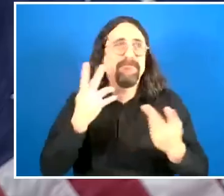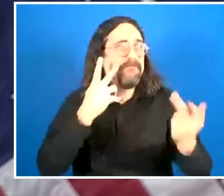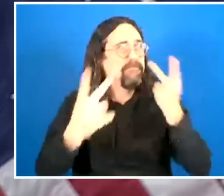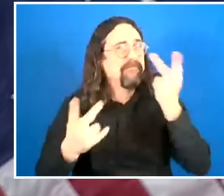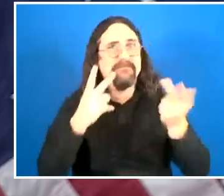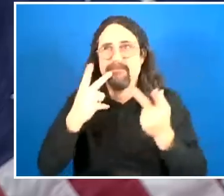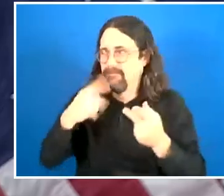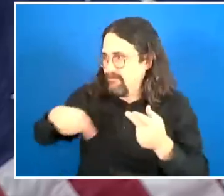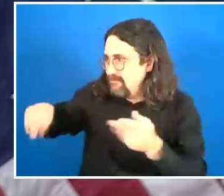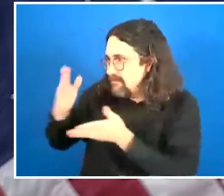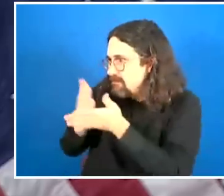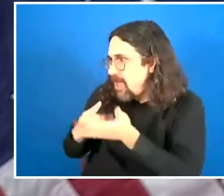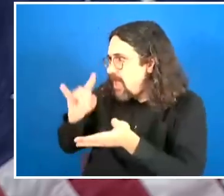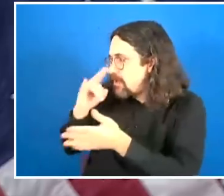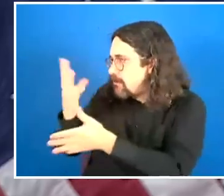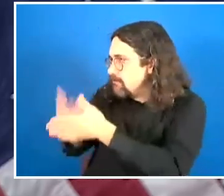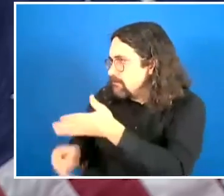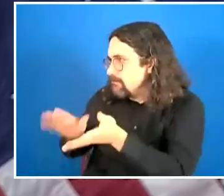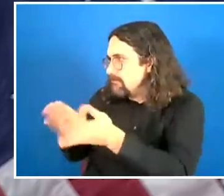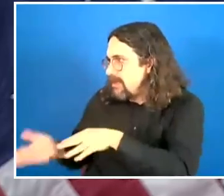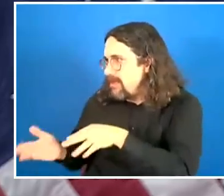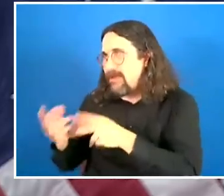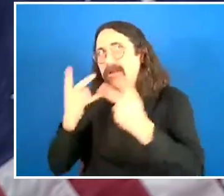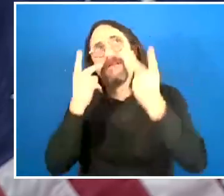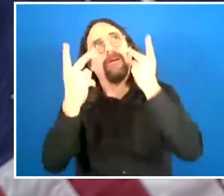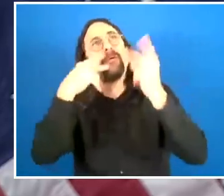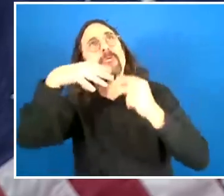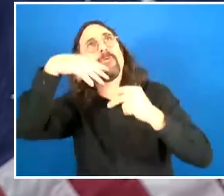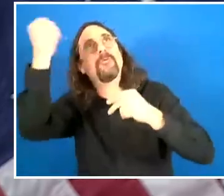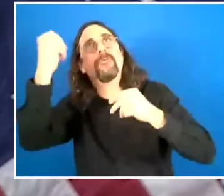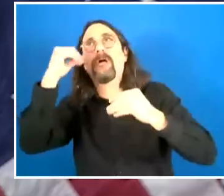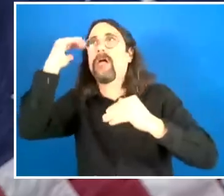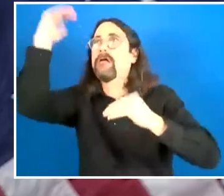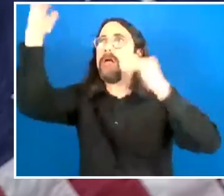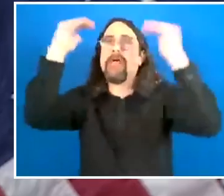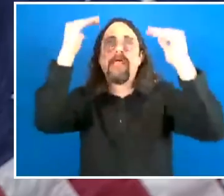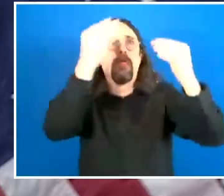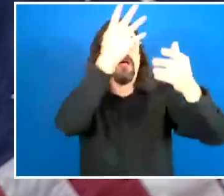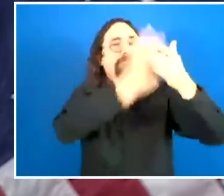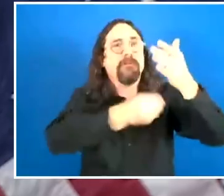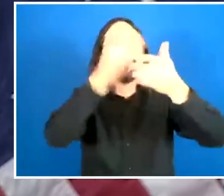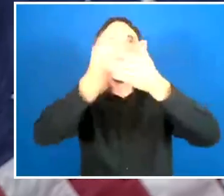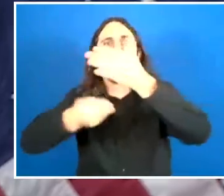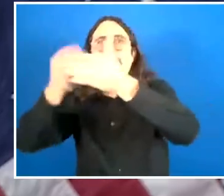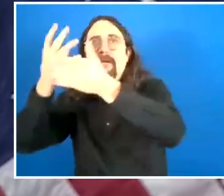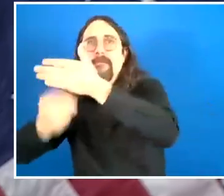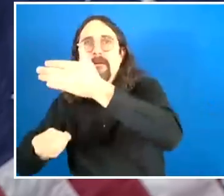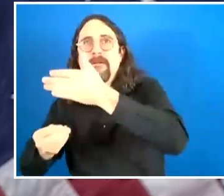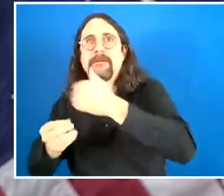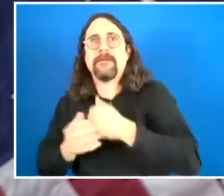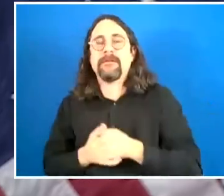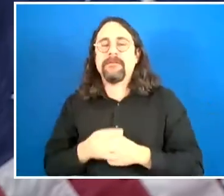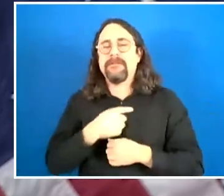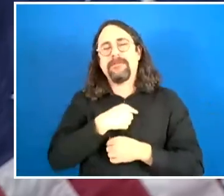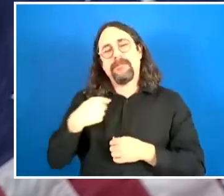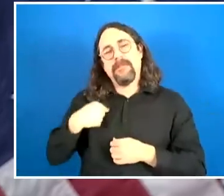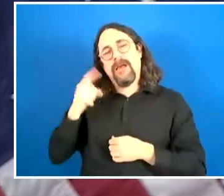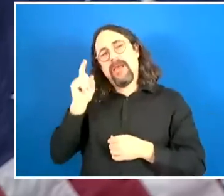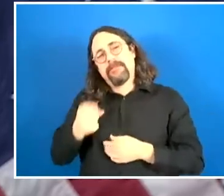AND THEIR OWN SCHOOLS. THEY'RE TOUGH KIDS, NEW YORK CITY KIDS AND EYTH'RE GOING TO FIND A WAY THROUGH BUT WE